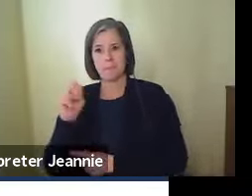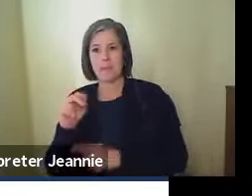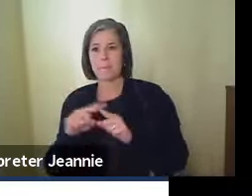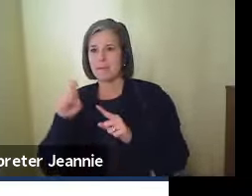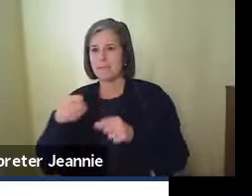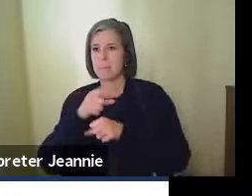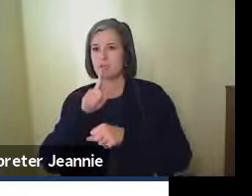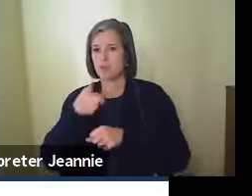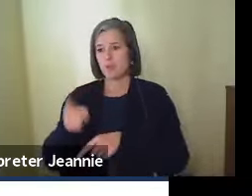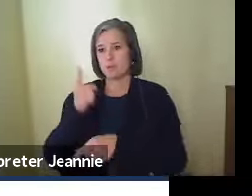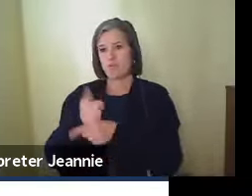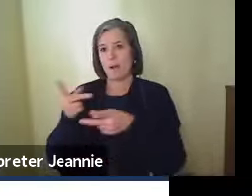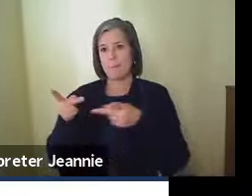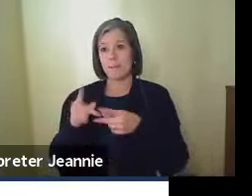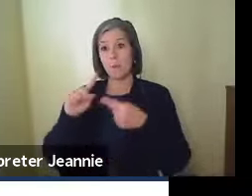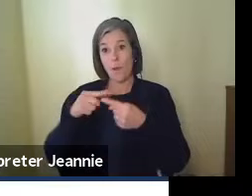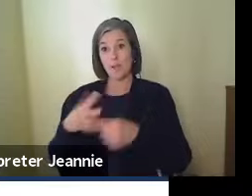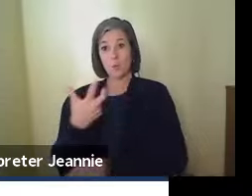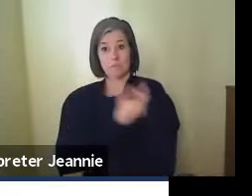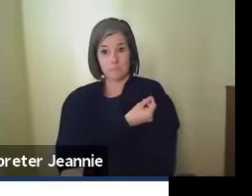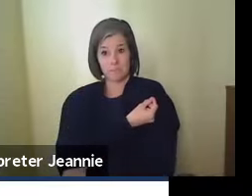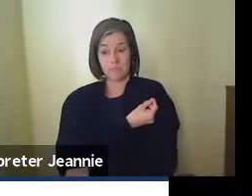when you get the vaccine so you are in place that's prepared for that.